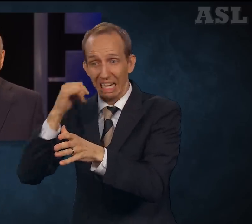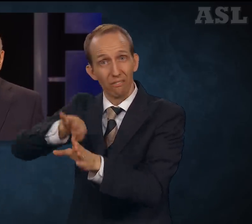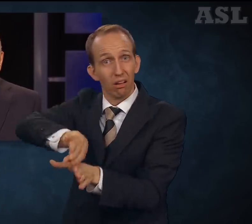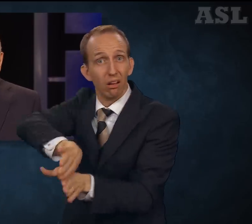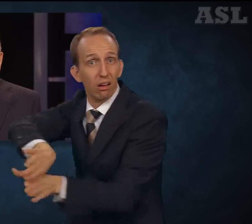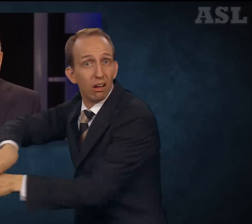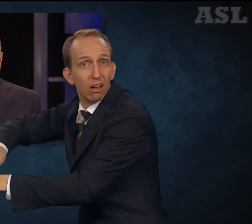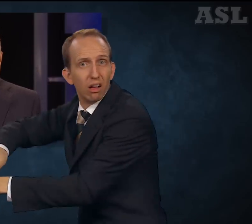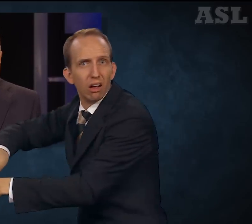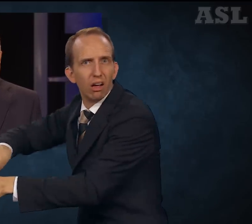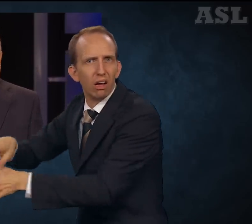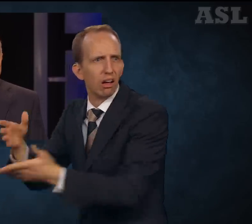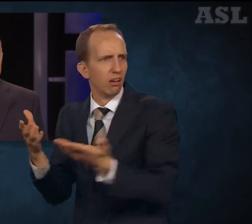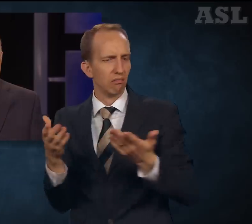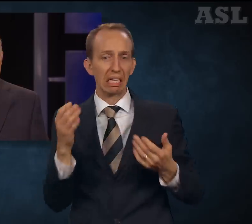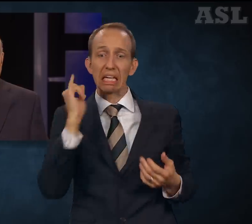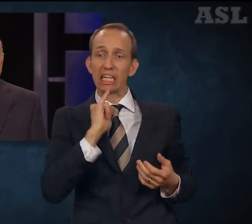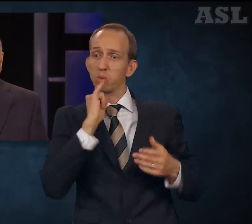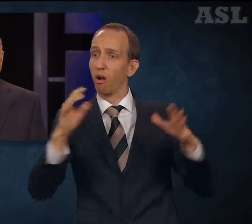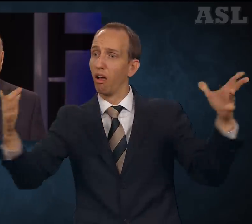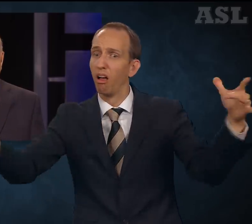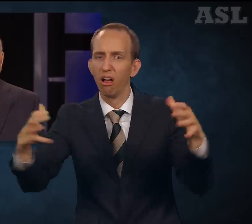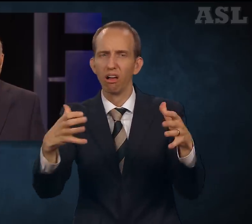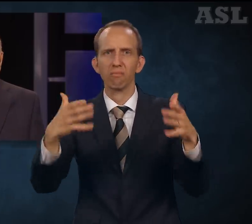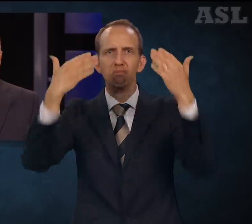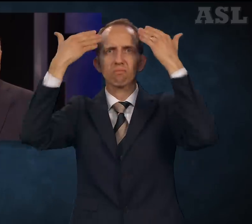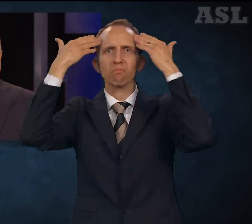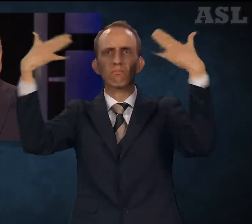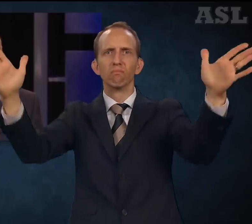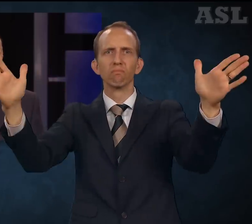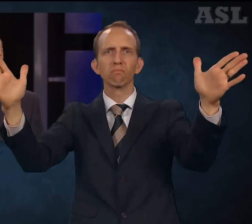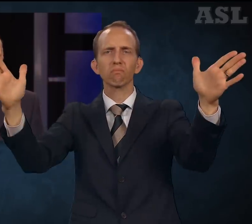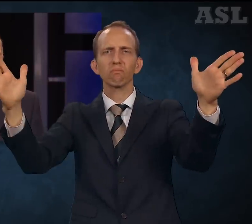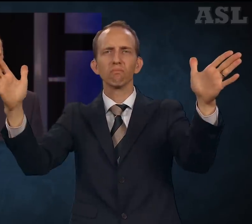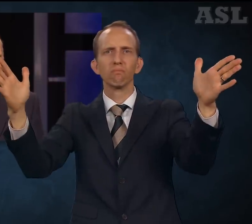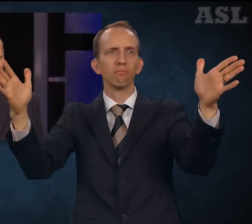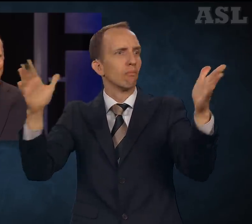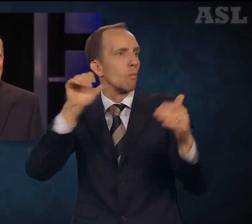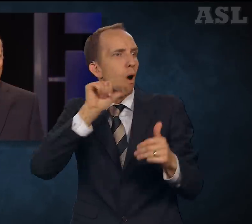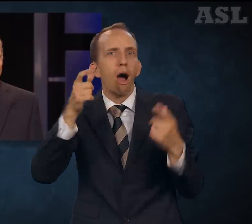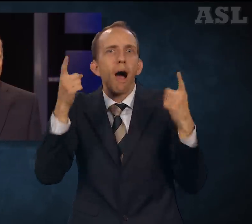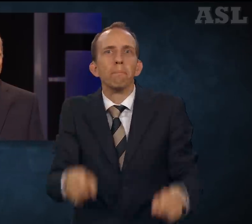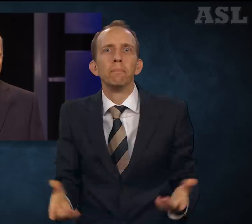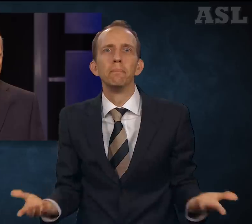IN FACT, IF THERE WERE NO